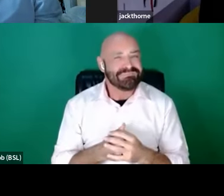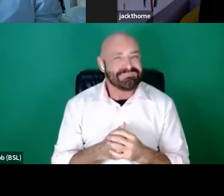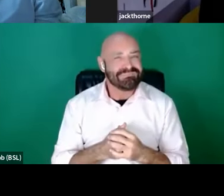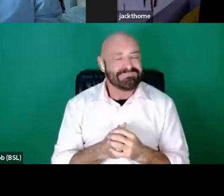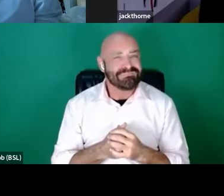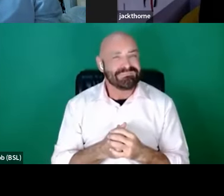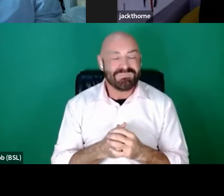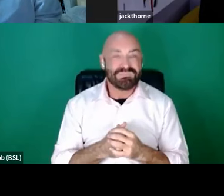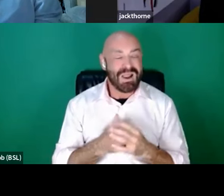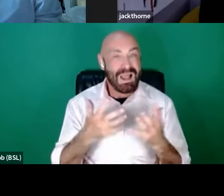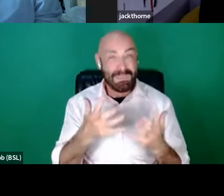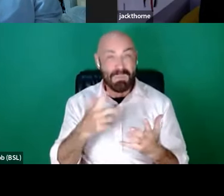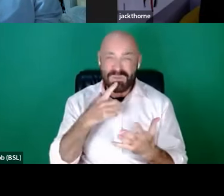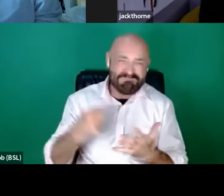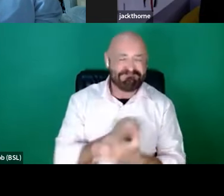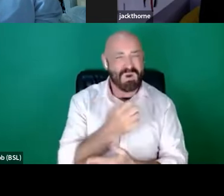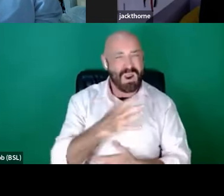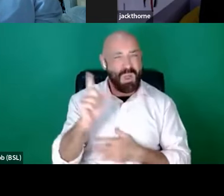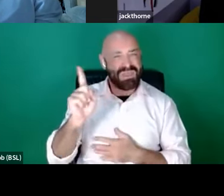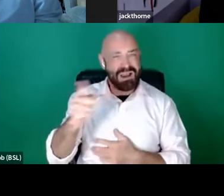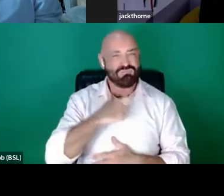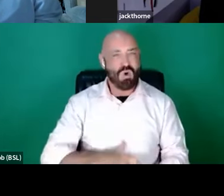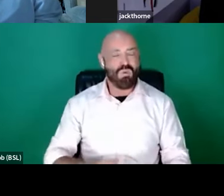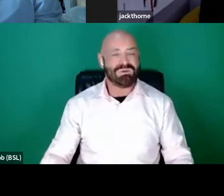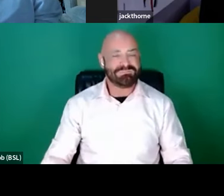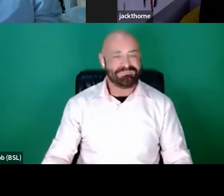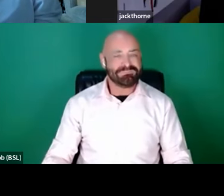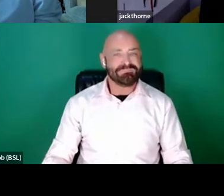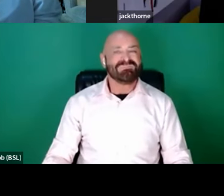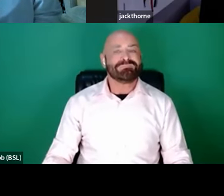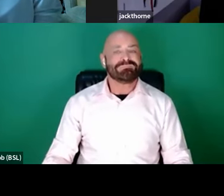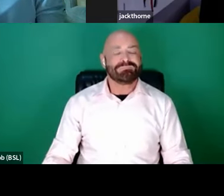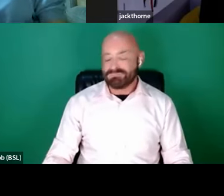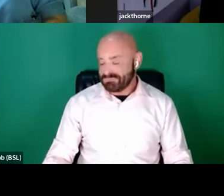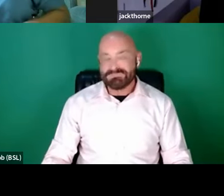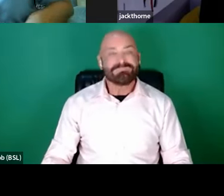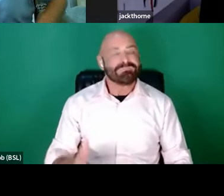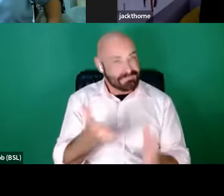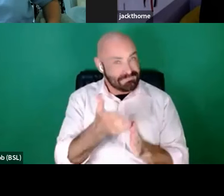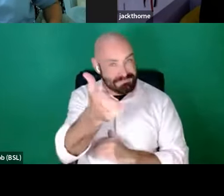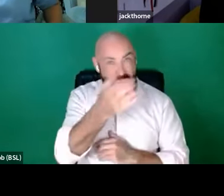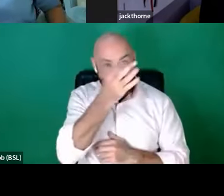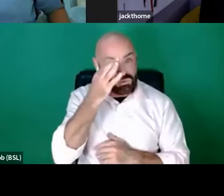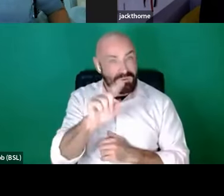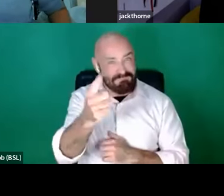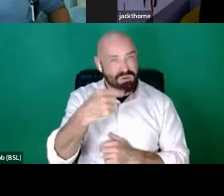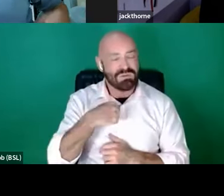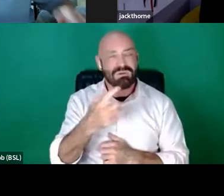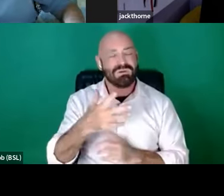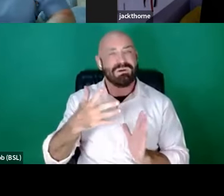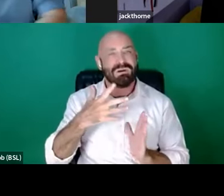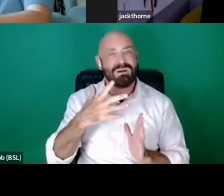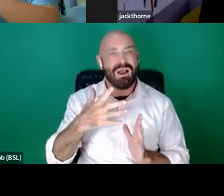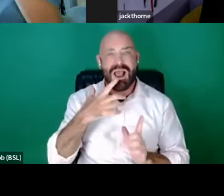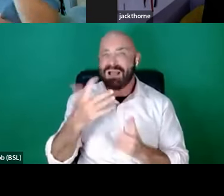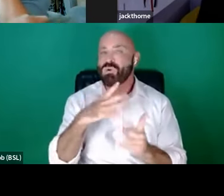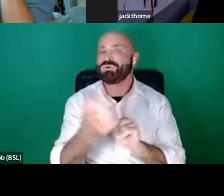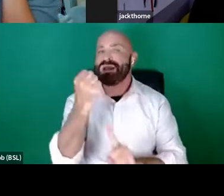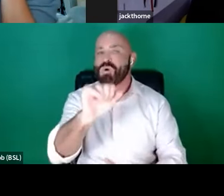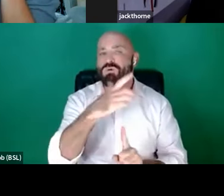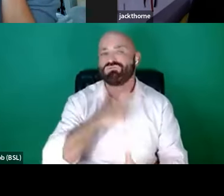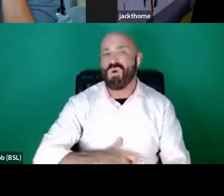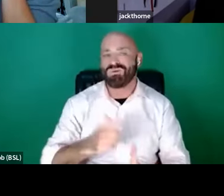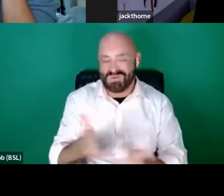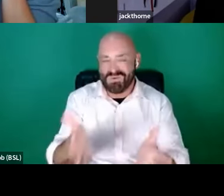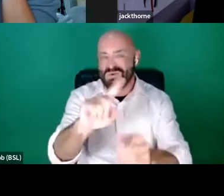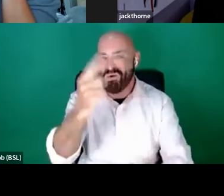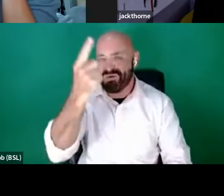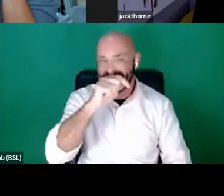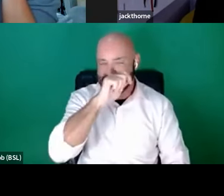Go for it, Rose. You go first in case I take one of your roles.